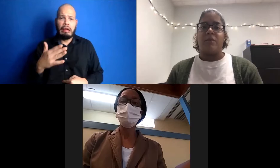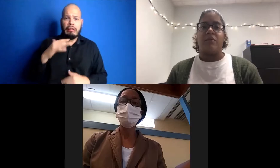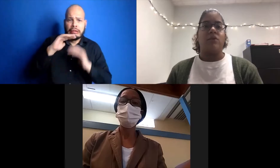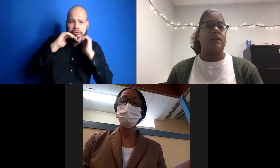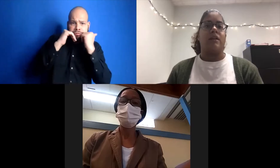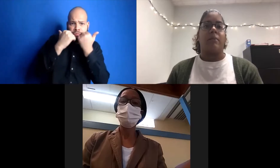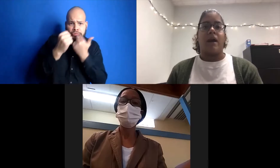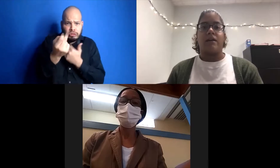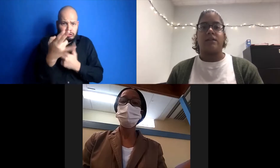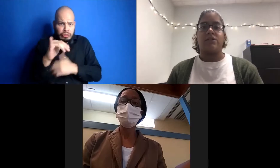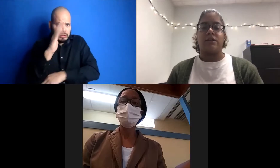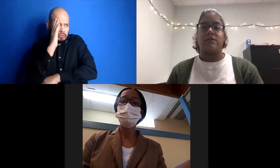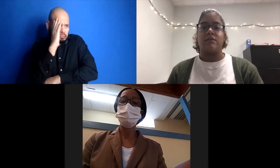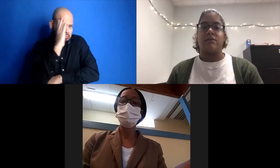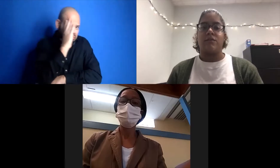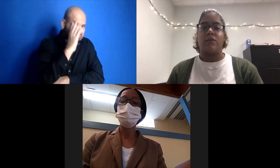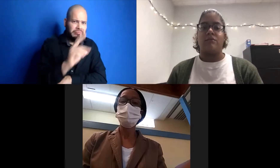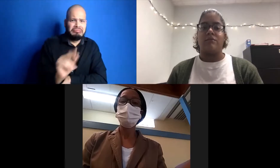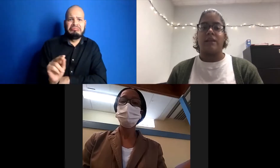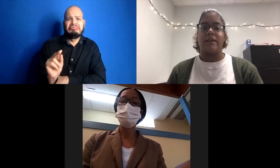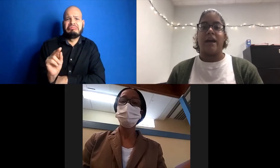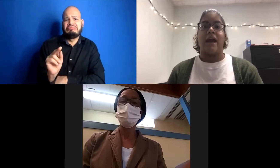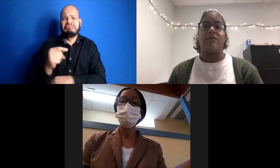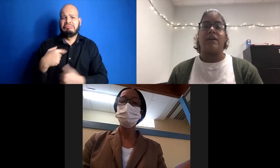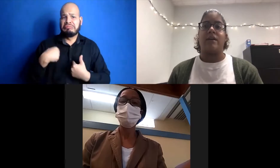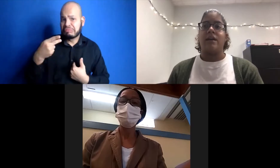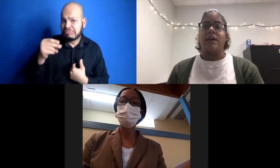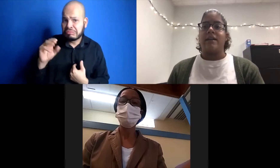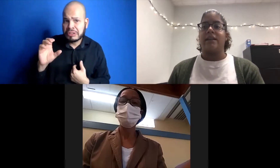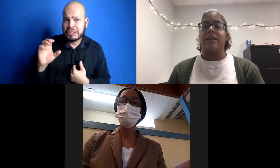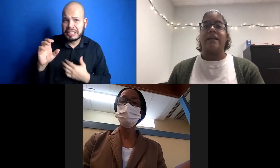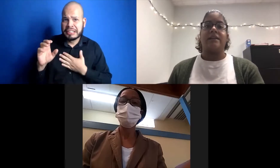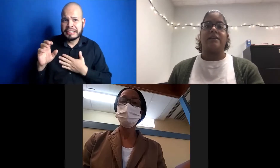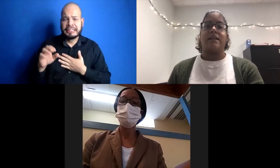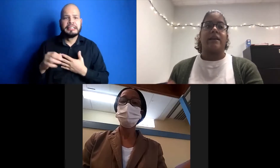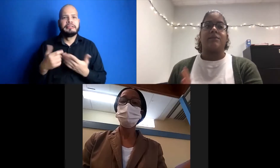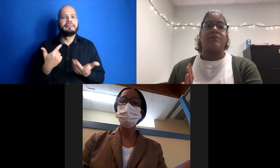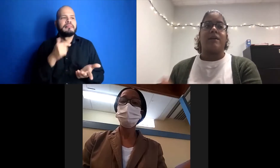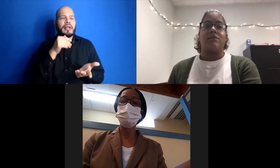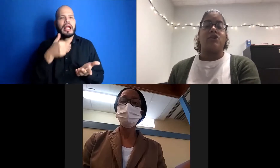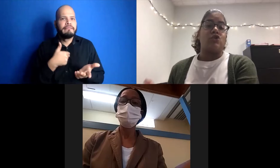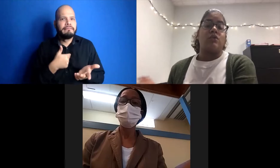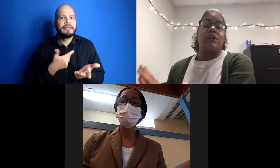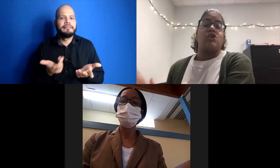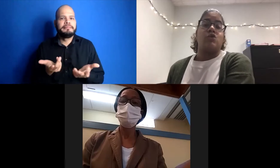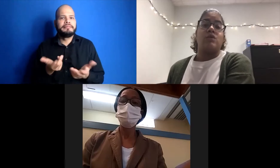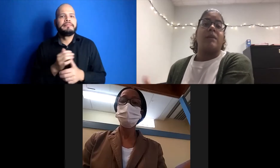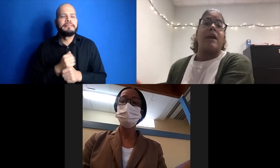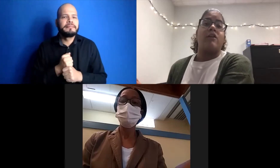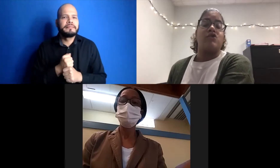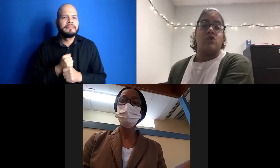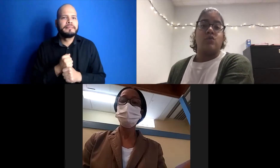bullied in the past just for like not having the latest like like shoes like pair of shoes